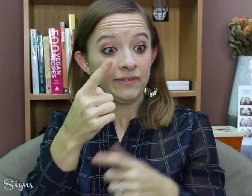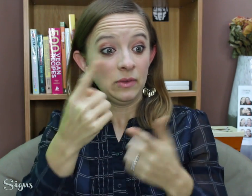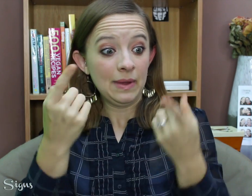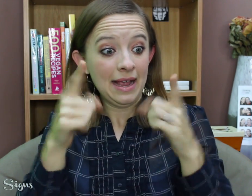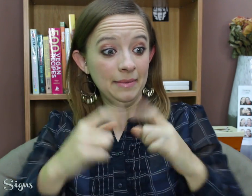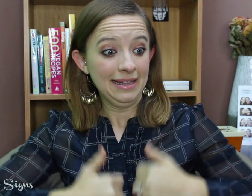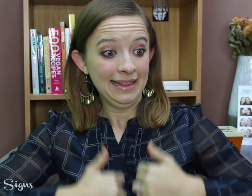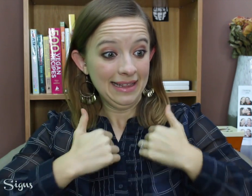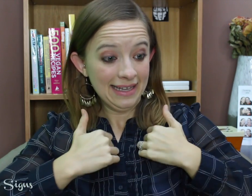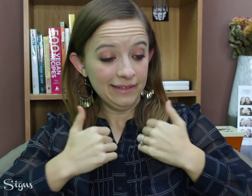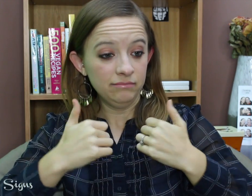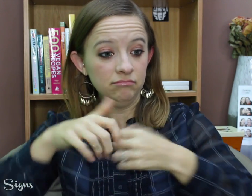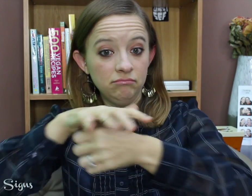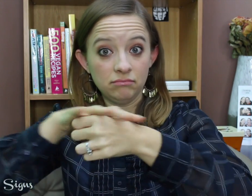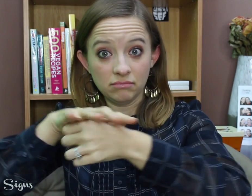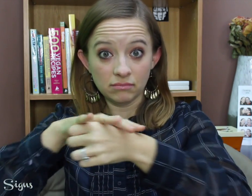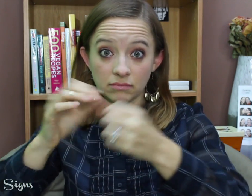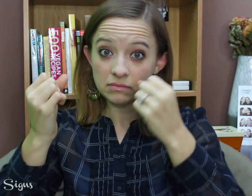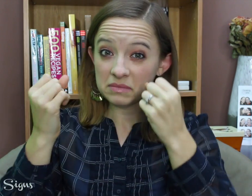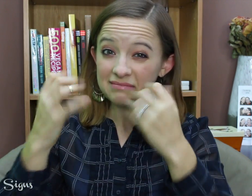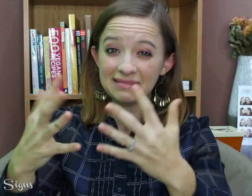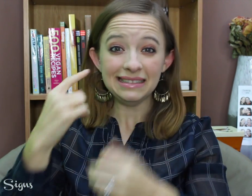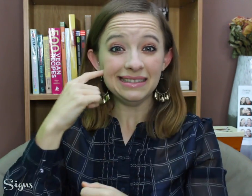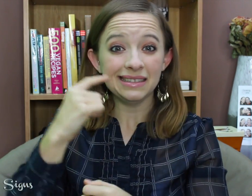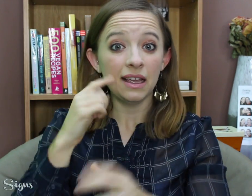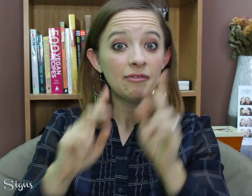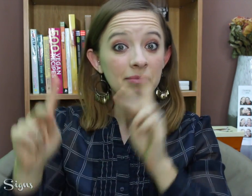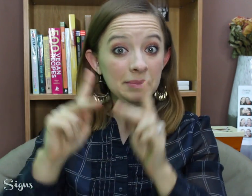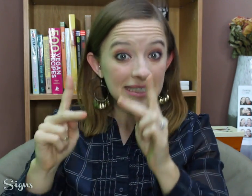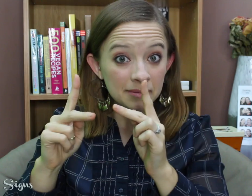So if you happen to live in an area where there's